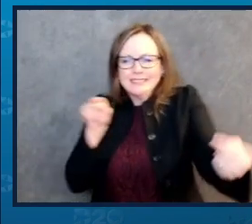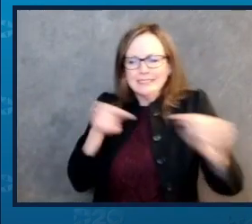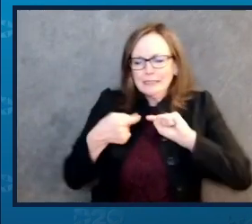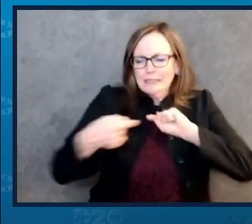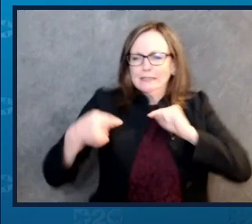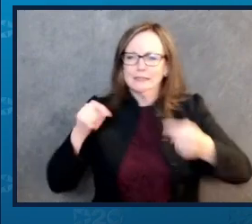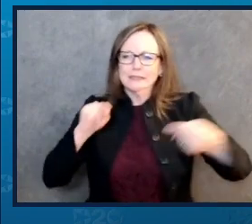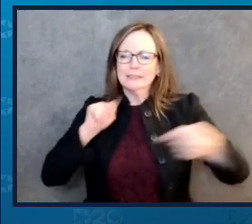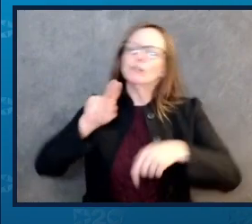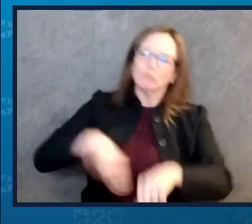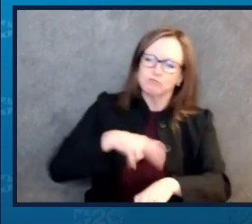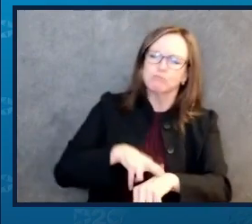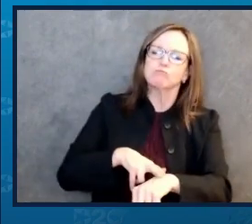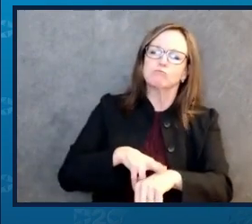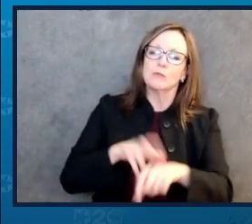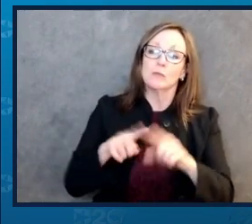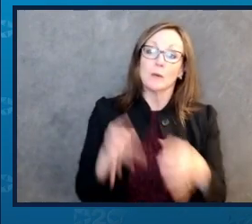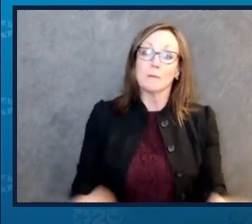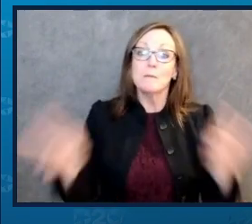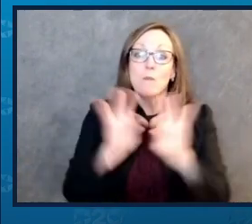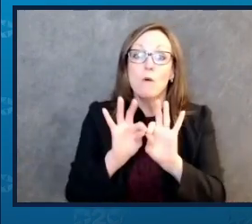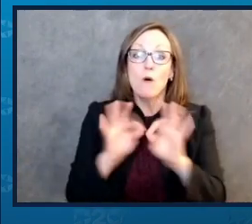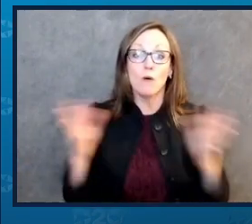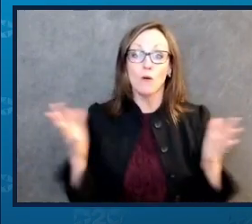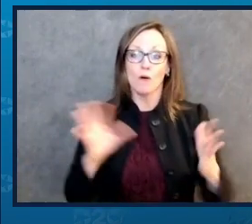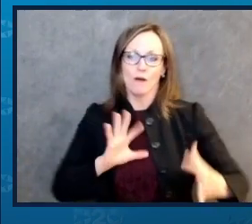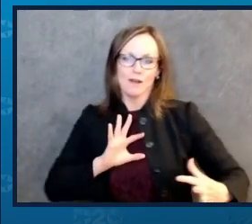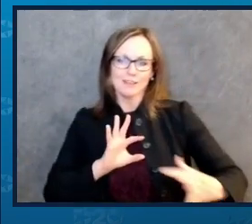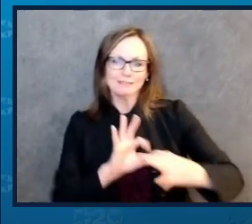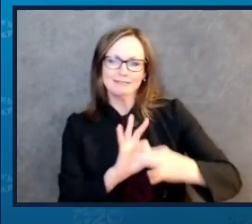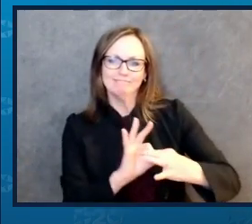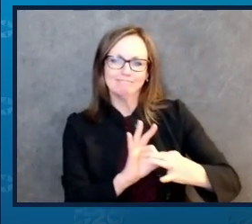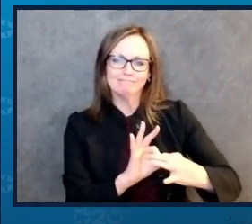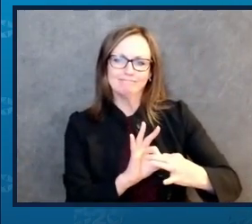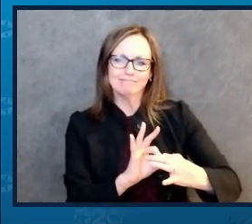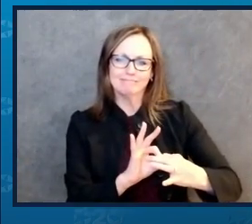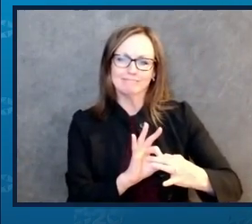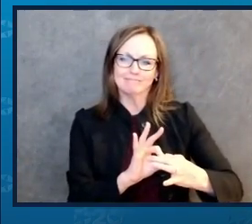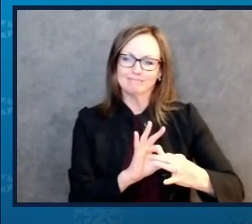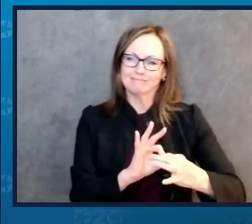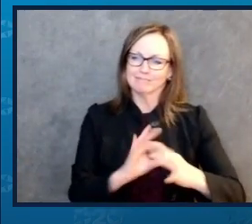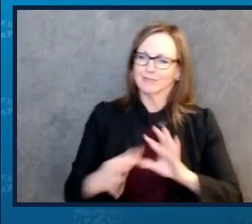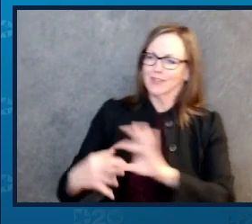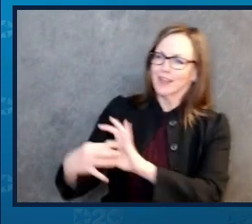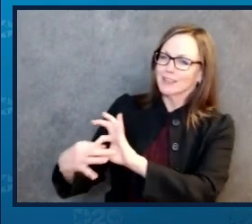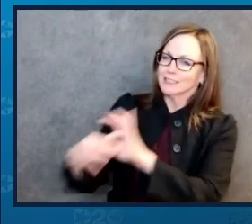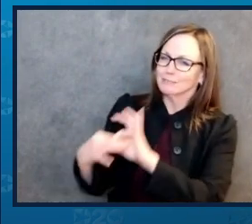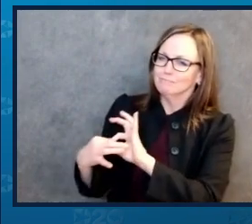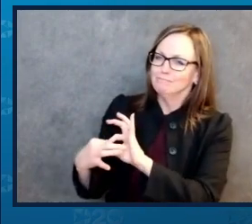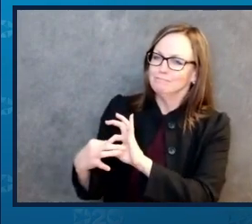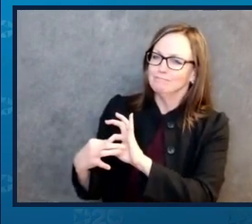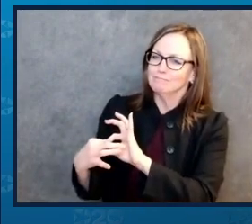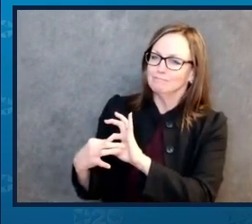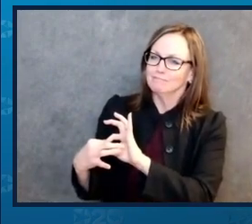INIF I NATE WORTH, DESERVING OF